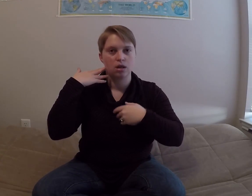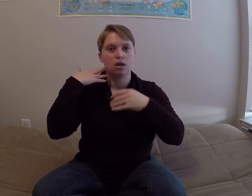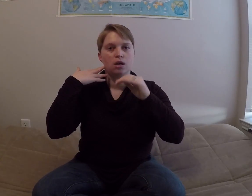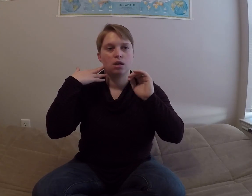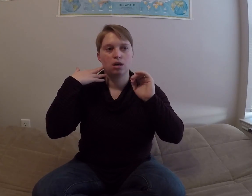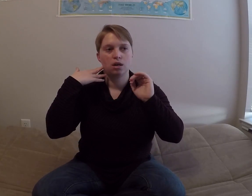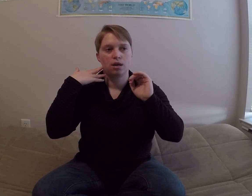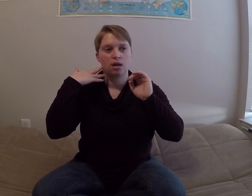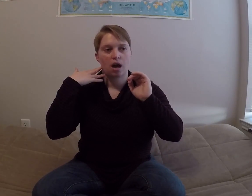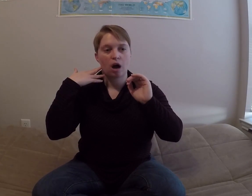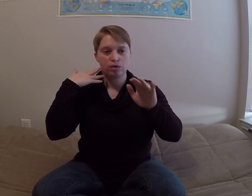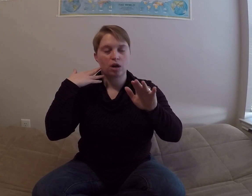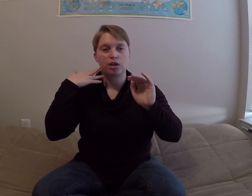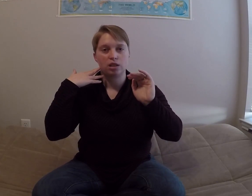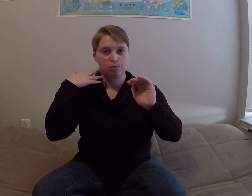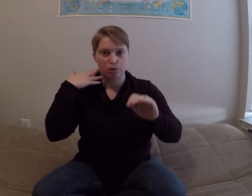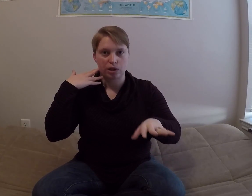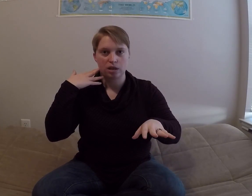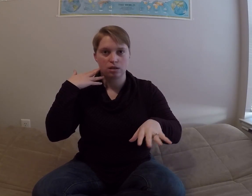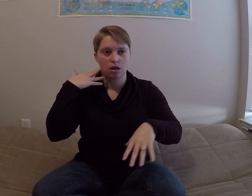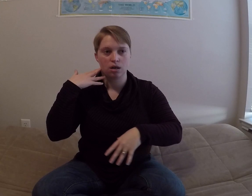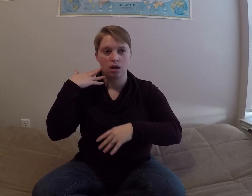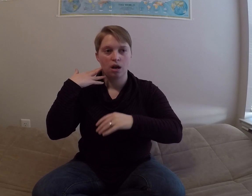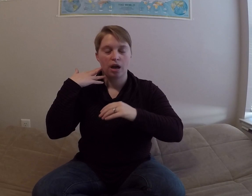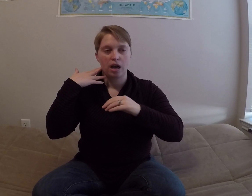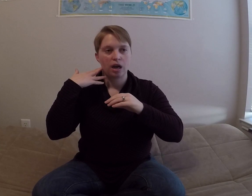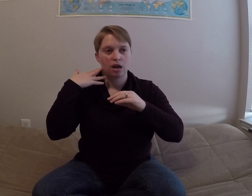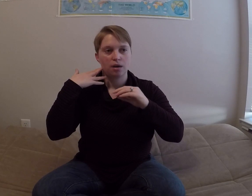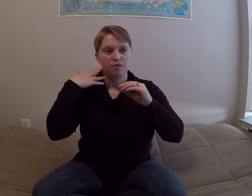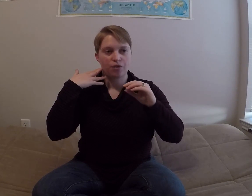I will tell you, it’s brilliant.